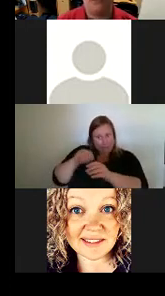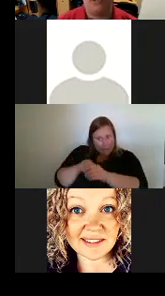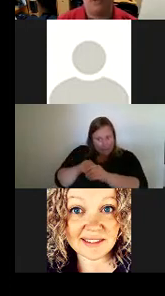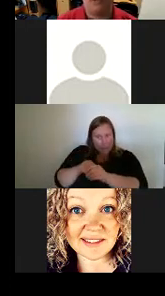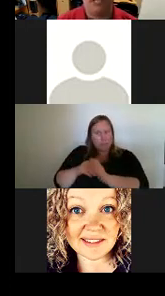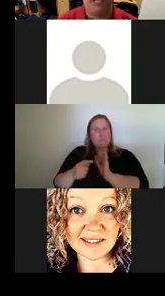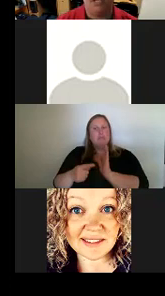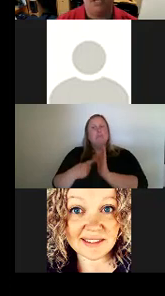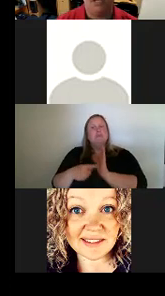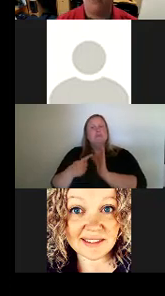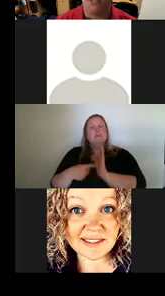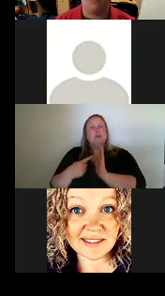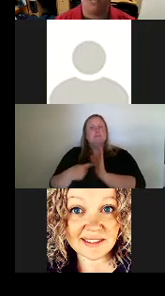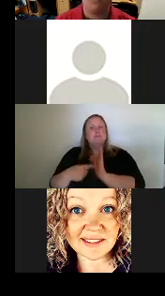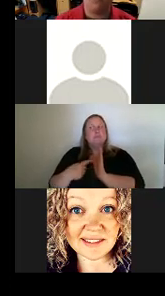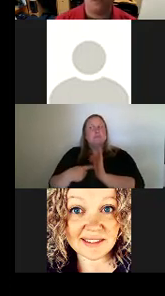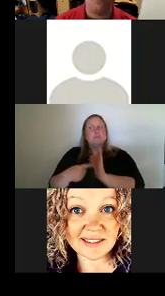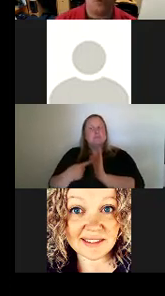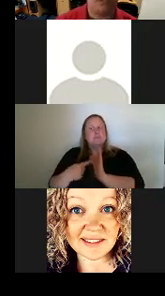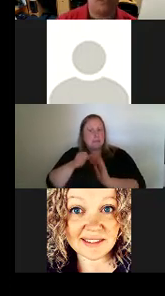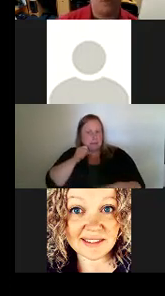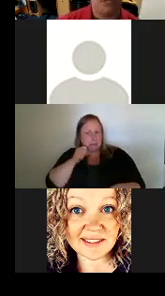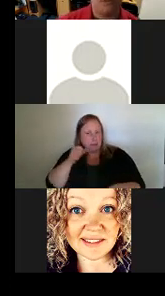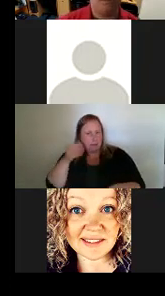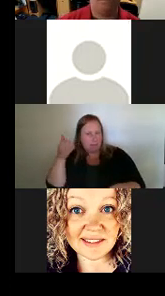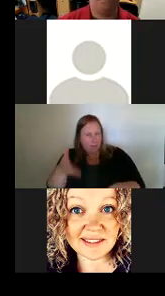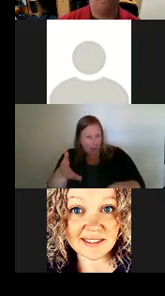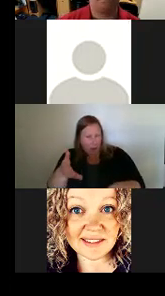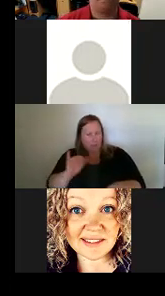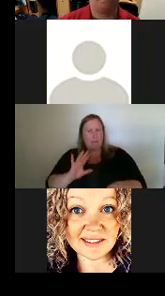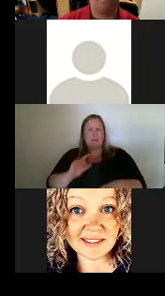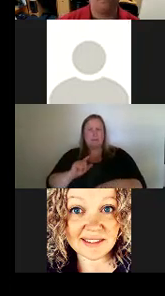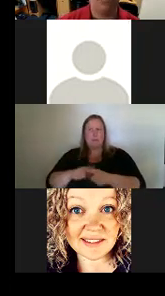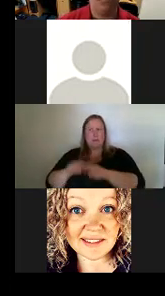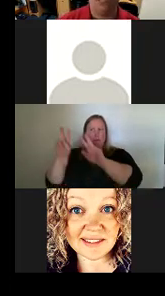SCREEN READER BUILT IN AND OTHER TIMES YOU HAVE TO INSTALL ORCA SEPARATELY.